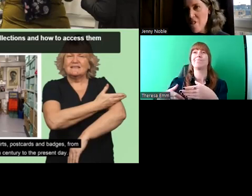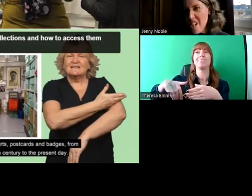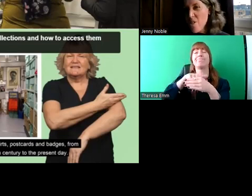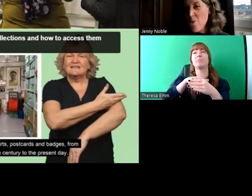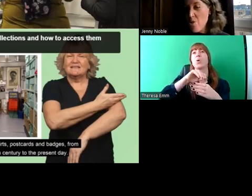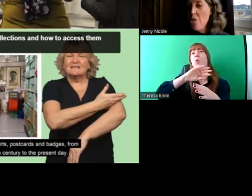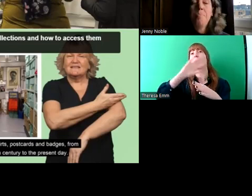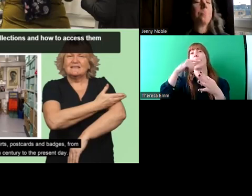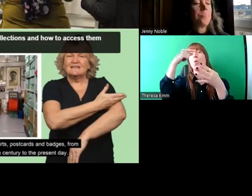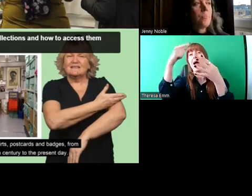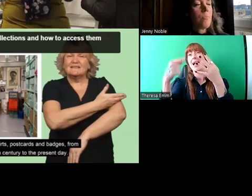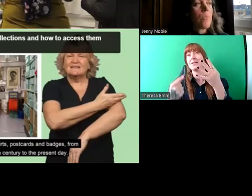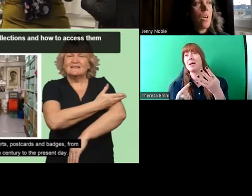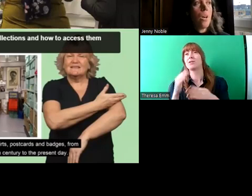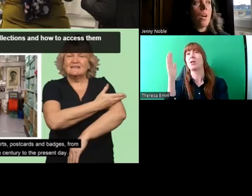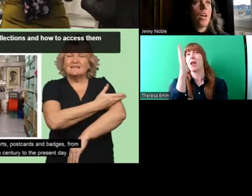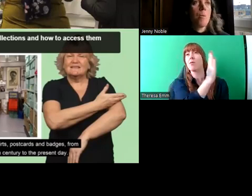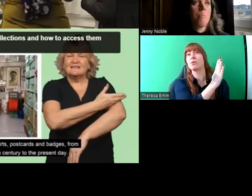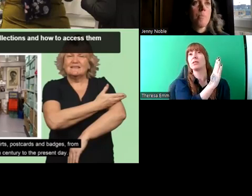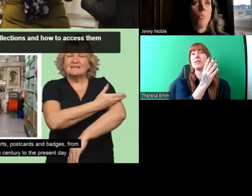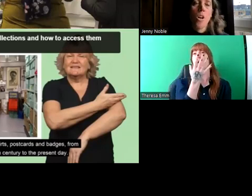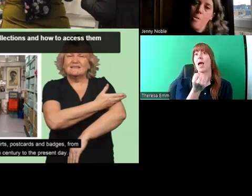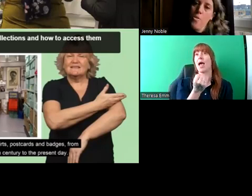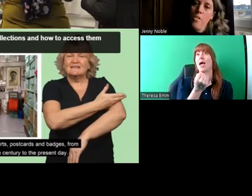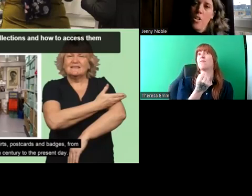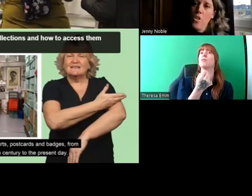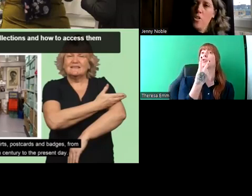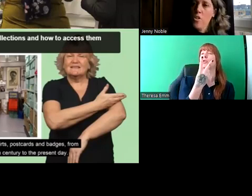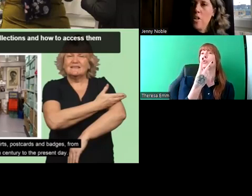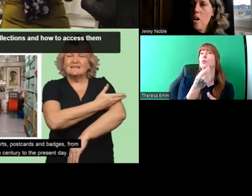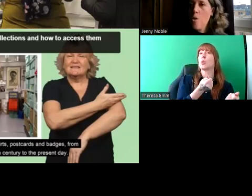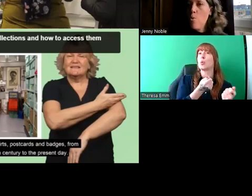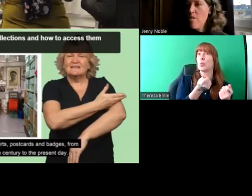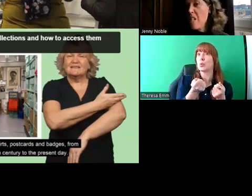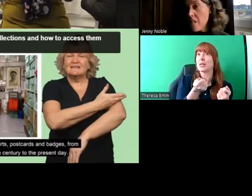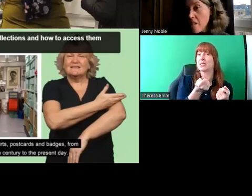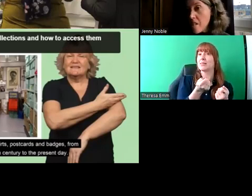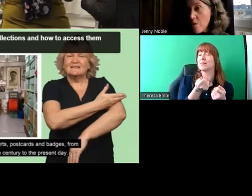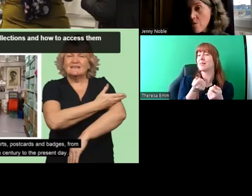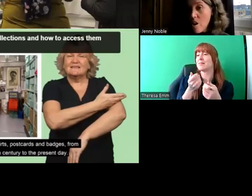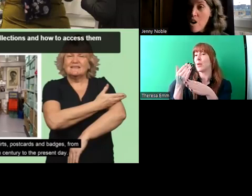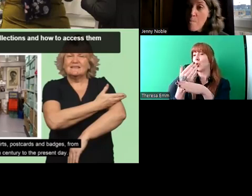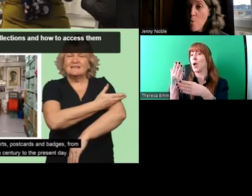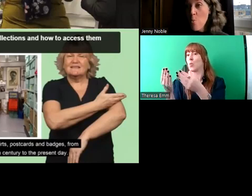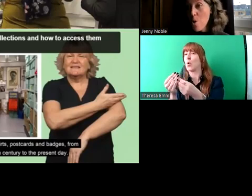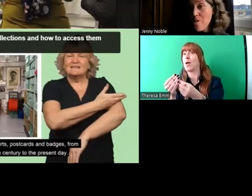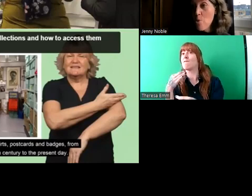coordinators who work with the volunteers to look at what their existing skills are, but where they